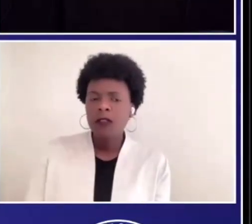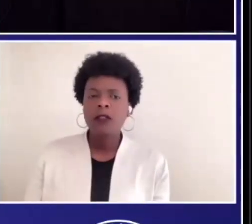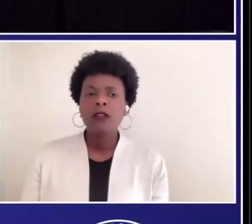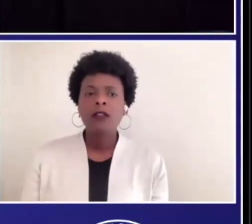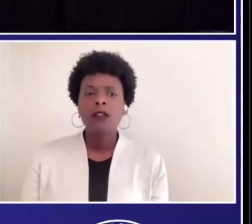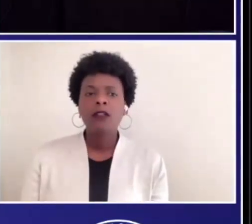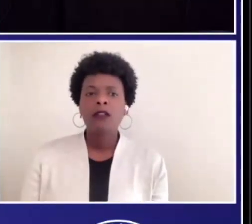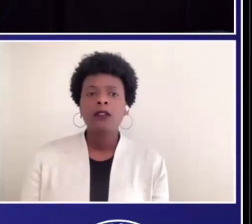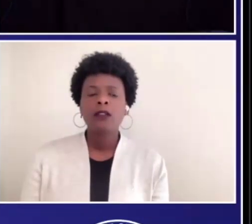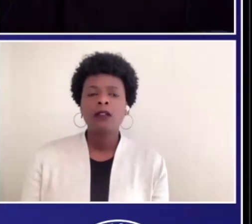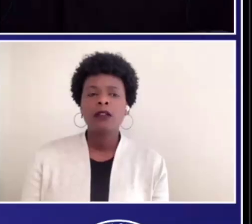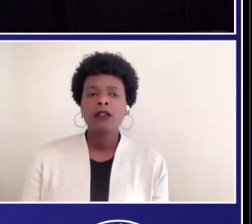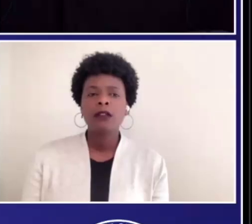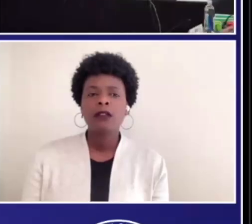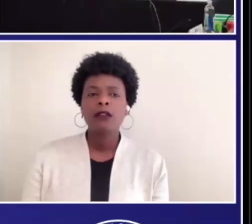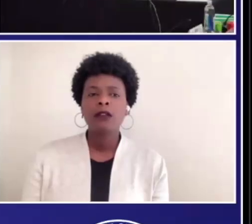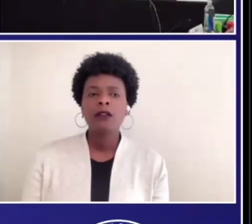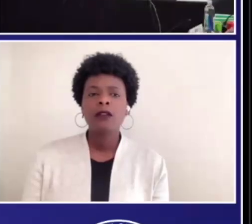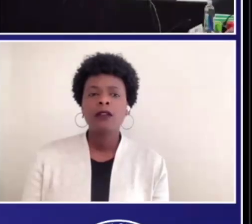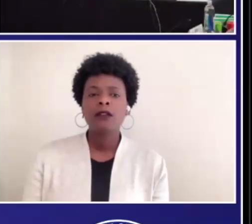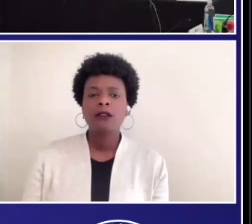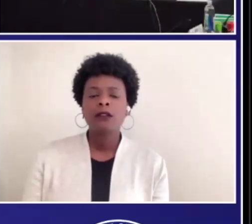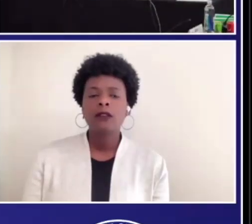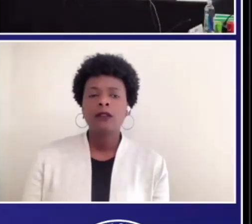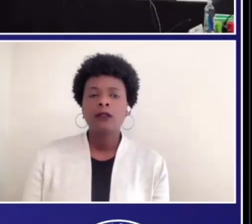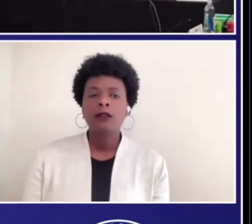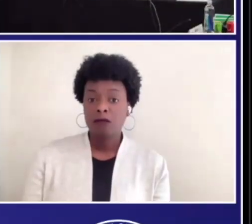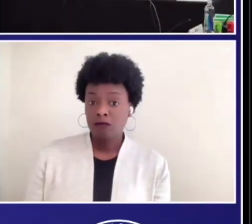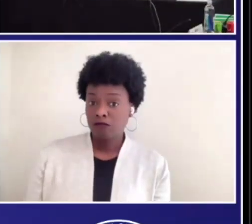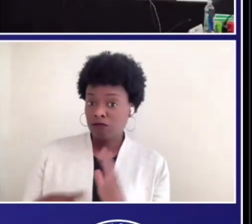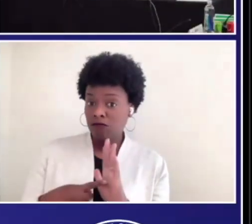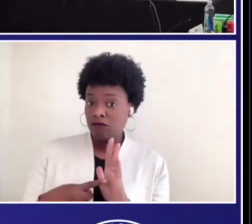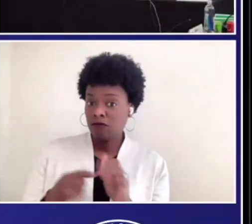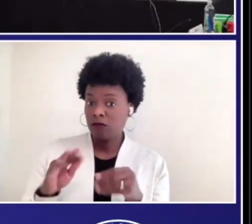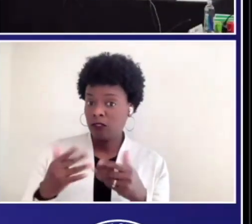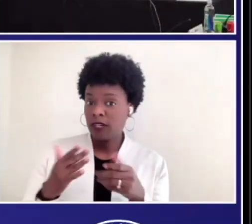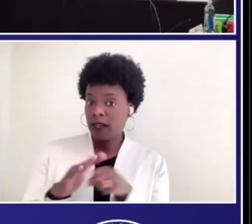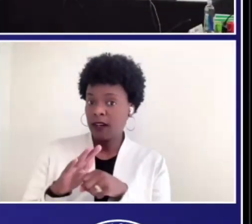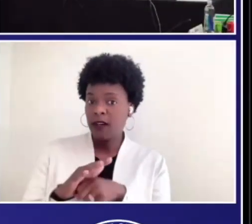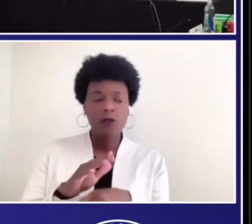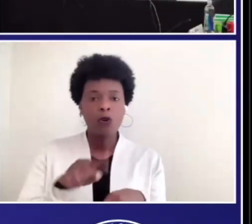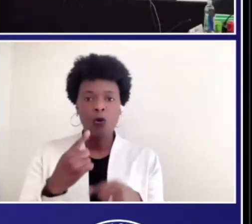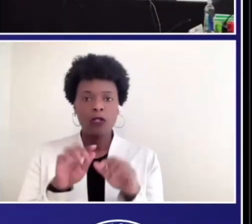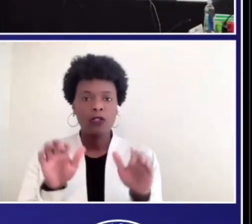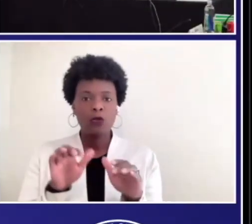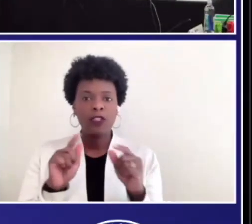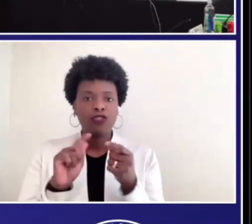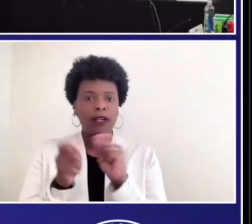I -- if that doesn't -- yeah, does that give you enough? Because we're only doing just the changes on the screen. So we could go to the